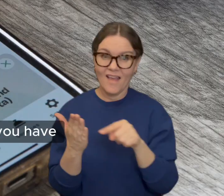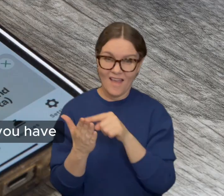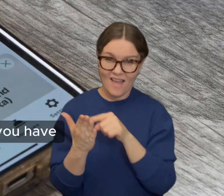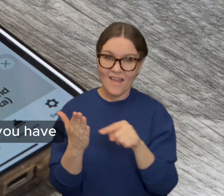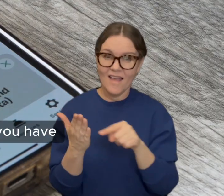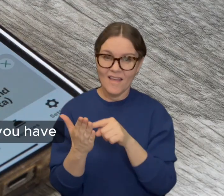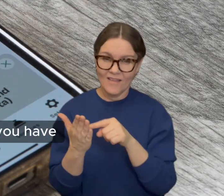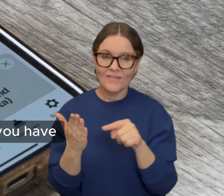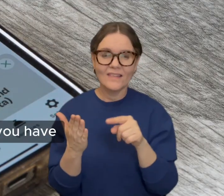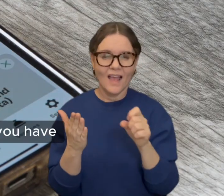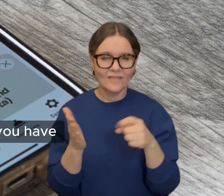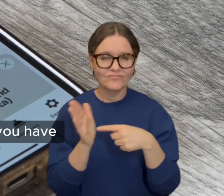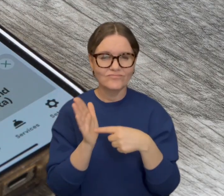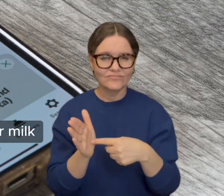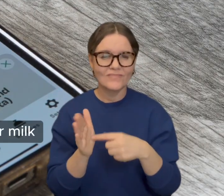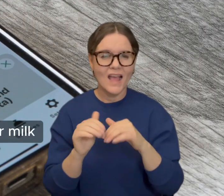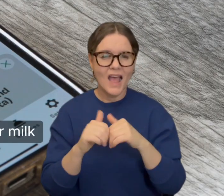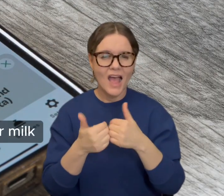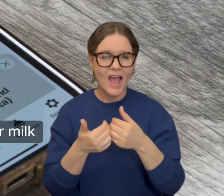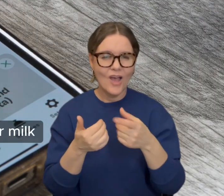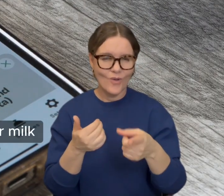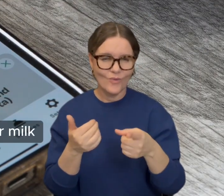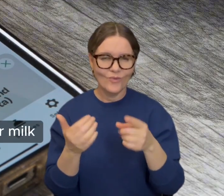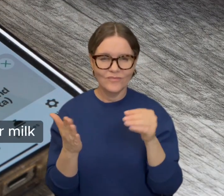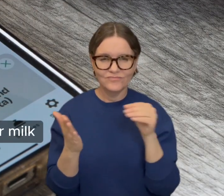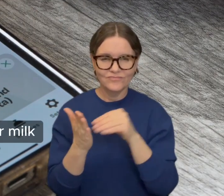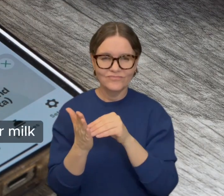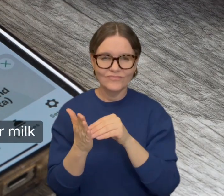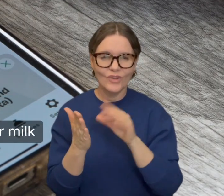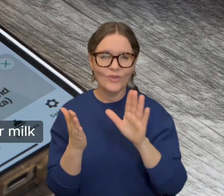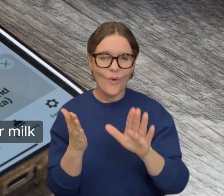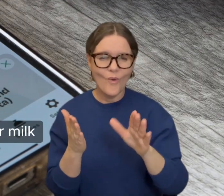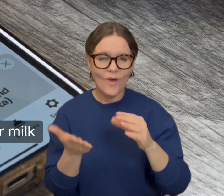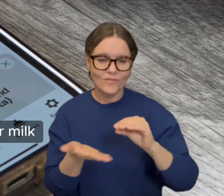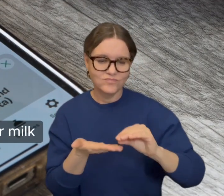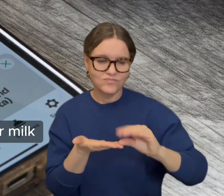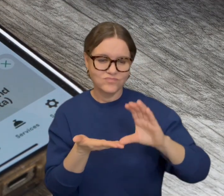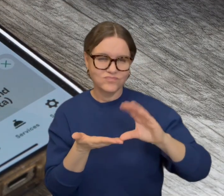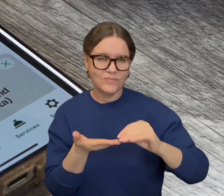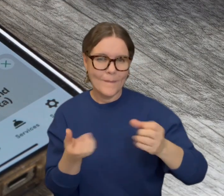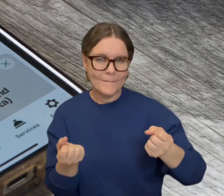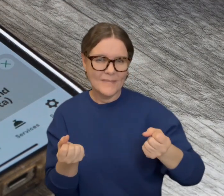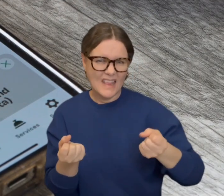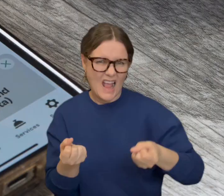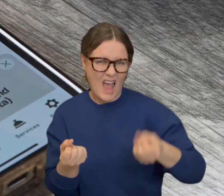once you have finished pumping it also allows you to add your milk volume history for your session